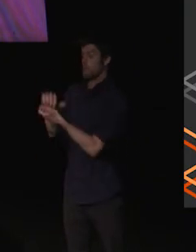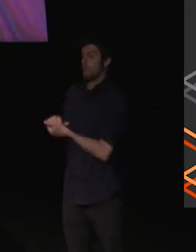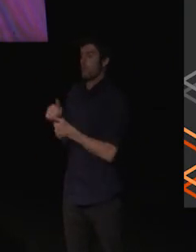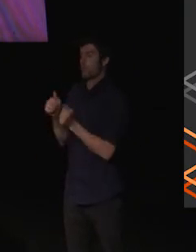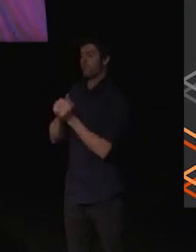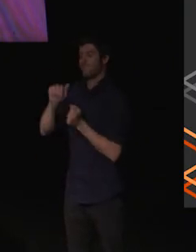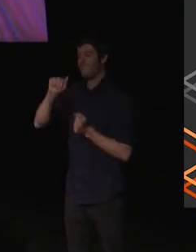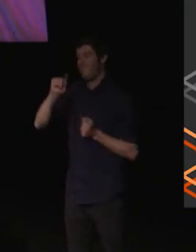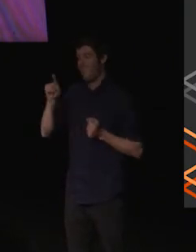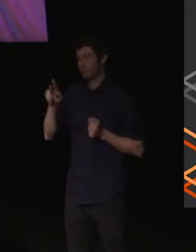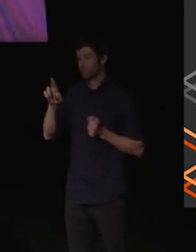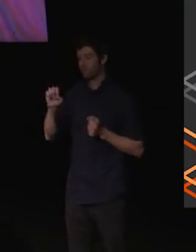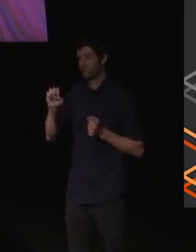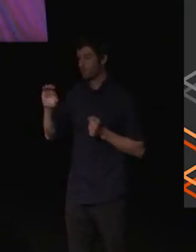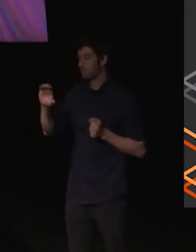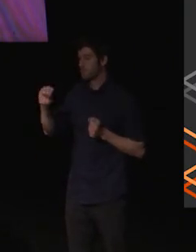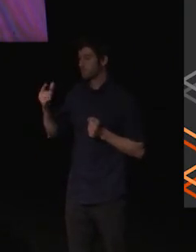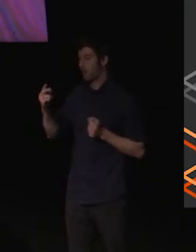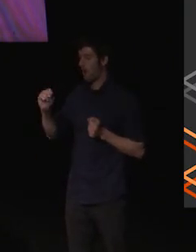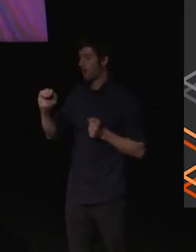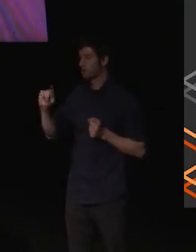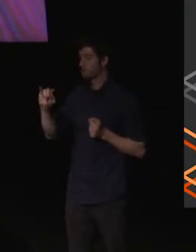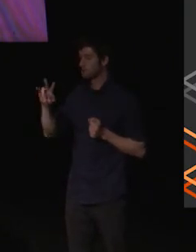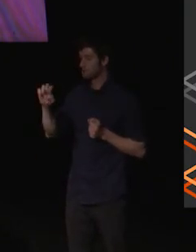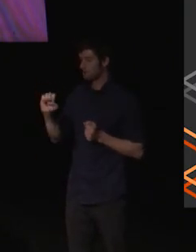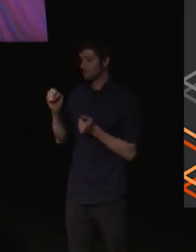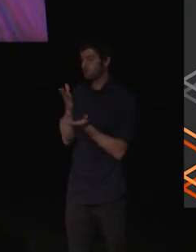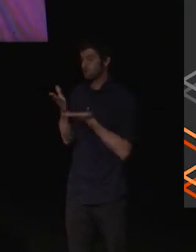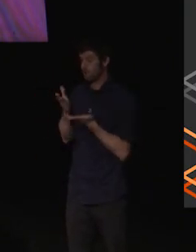So, basically, every language that Azure supports, we support.